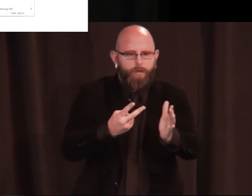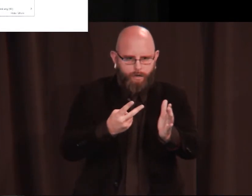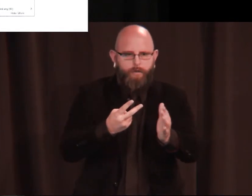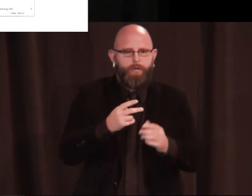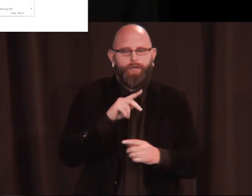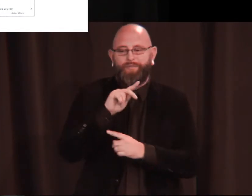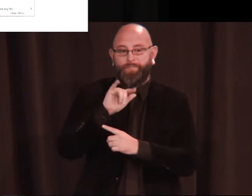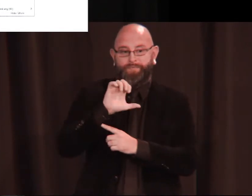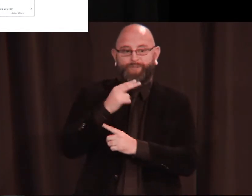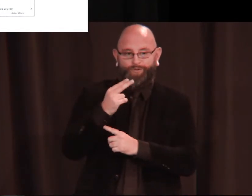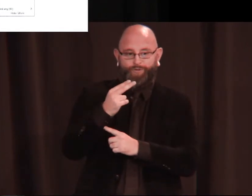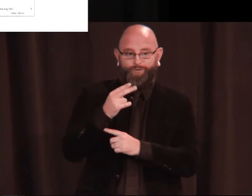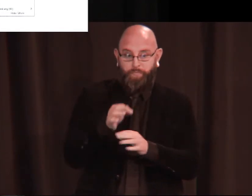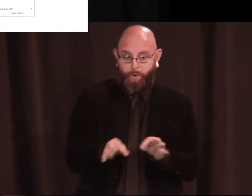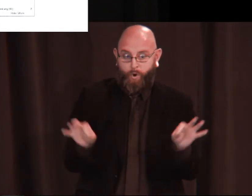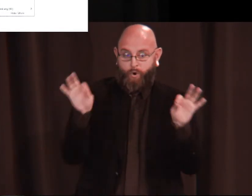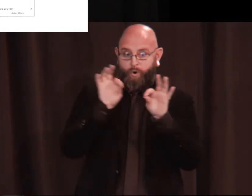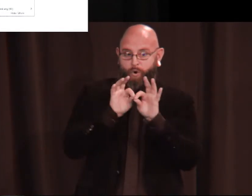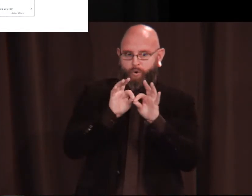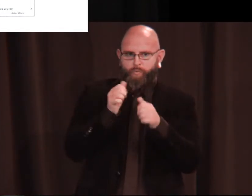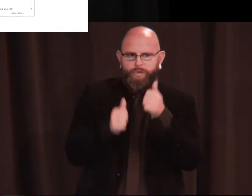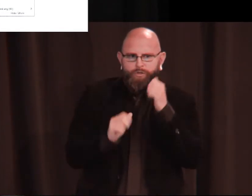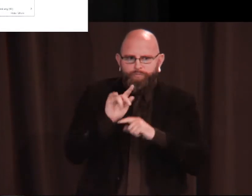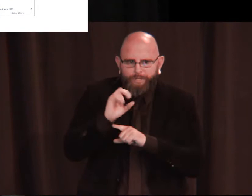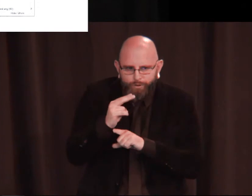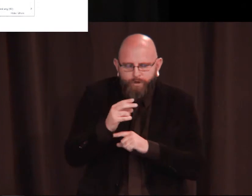for being able to understand spoken English.